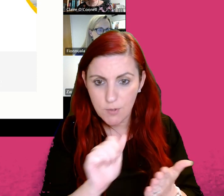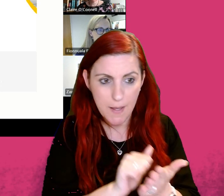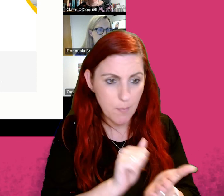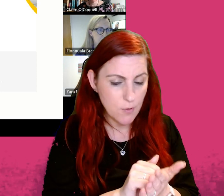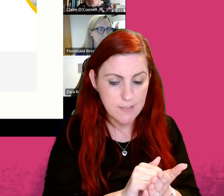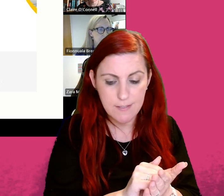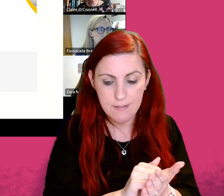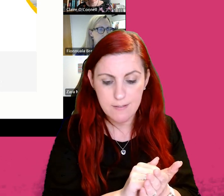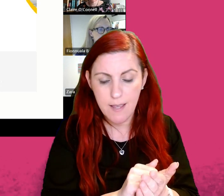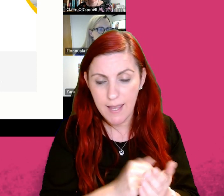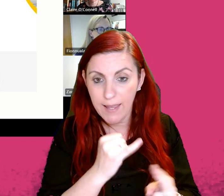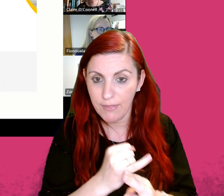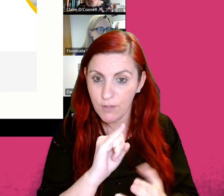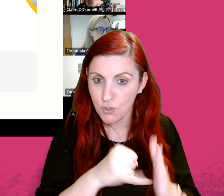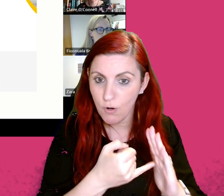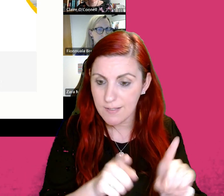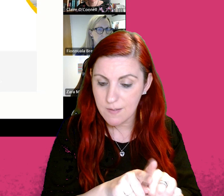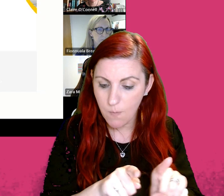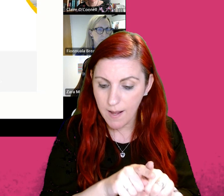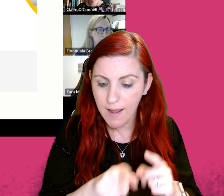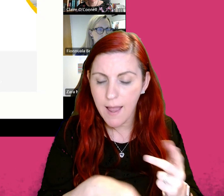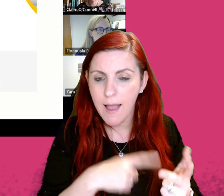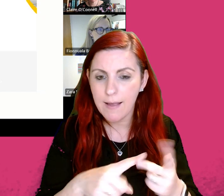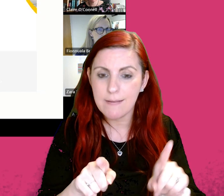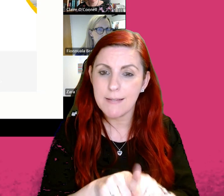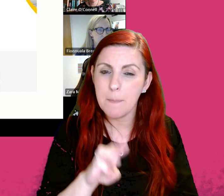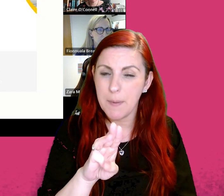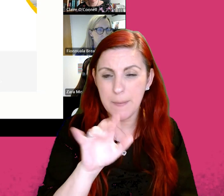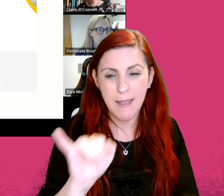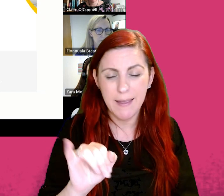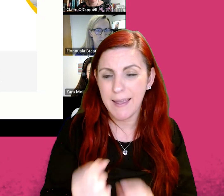be able to read about it there but this PPI night network is a great place to start because there